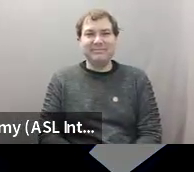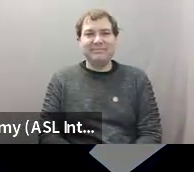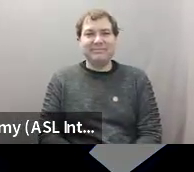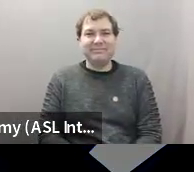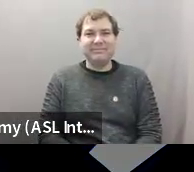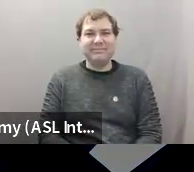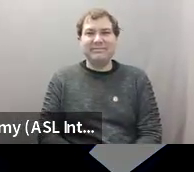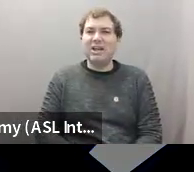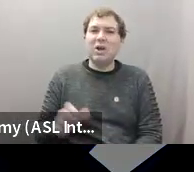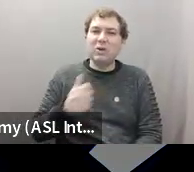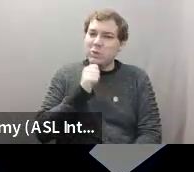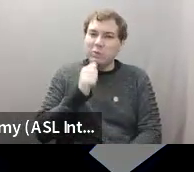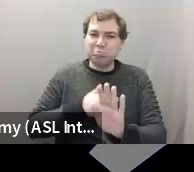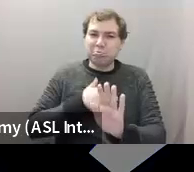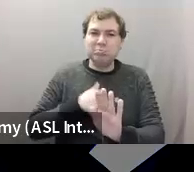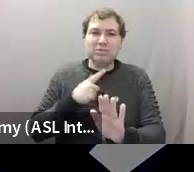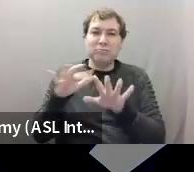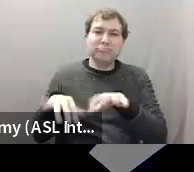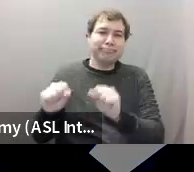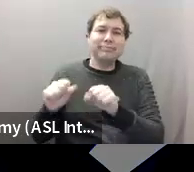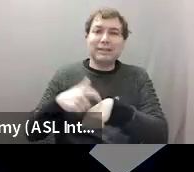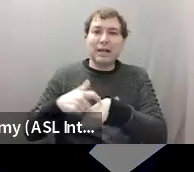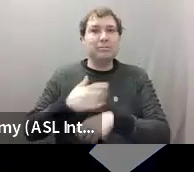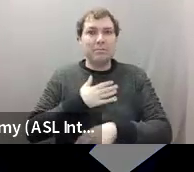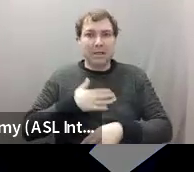Linda Pogue: Don't apologize for taking your rightful time. And yes, please do put your